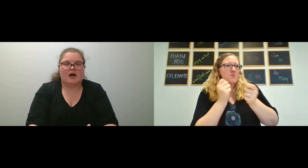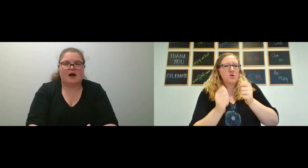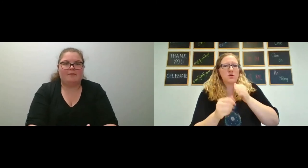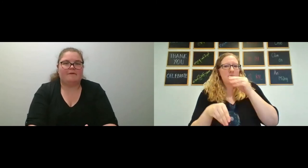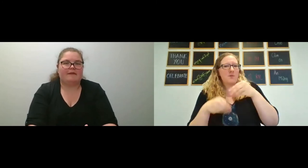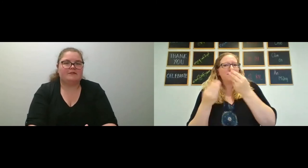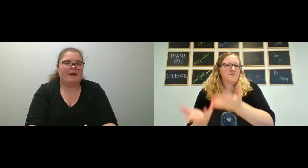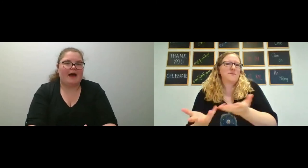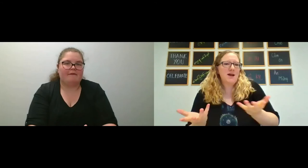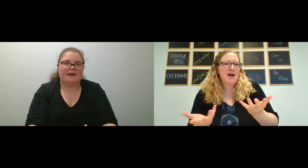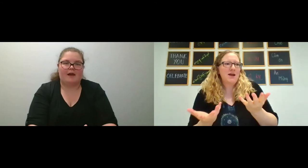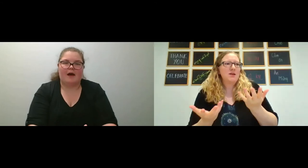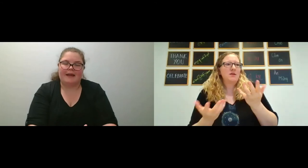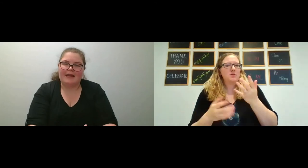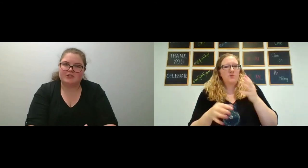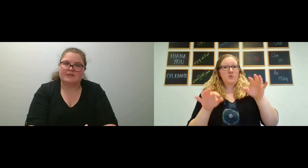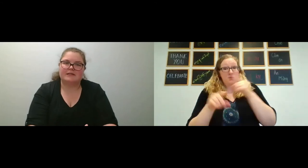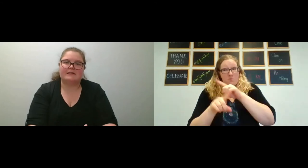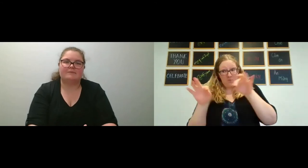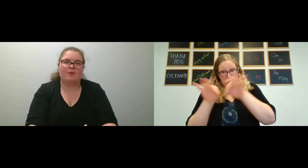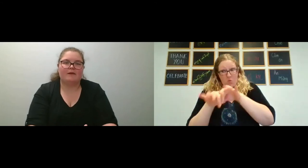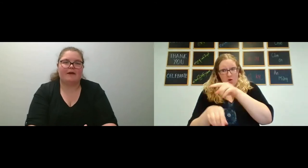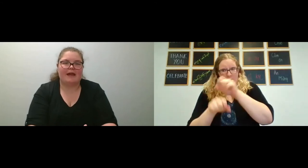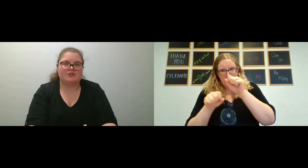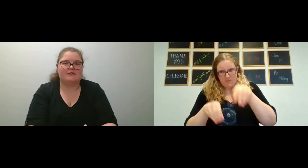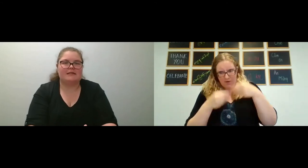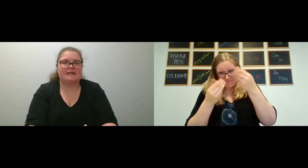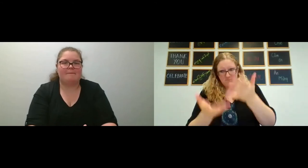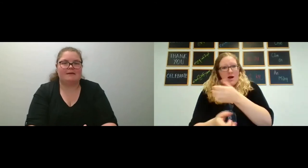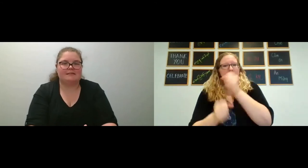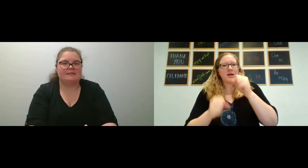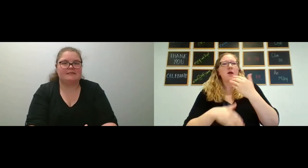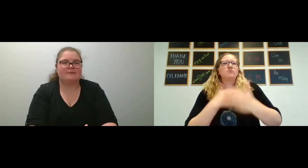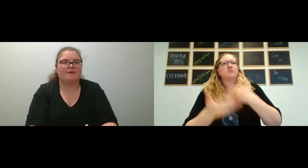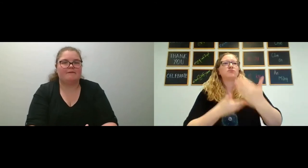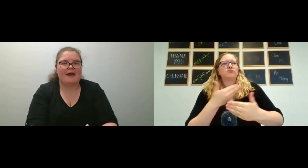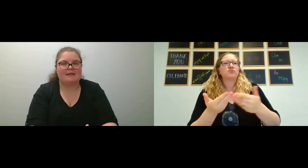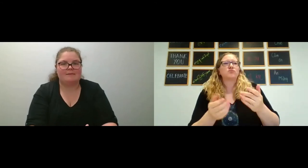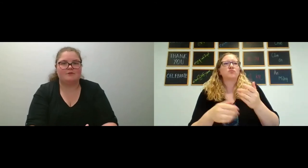or if they don't have the accommodations, it's important for agencies and businesses to provide them